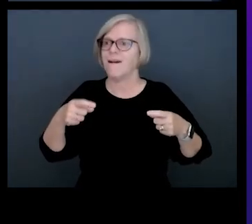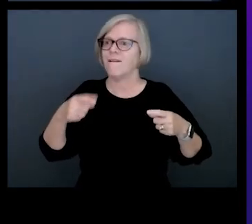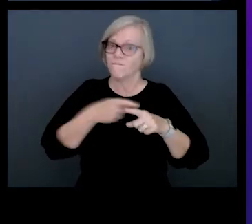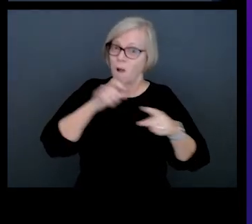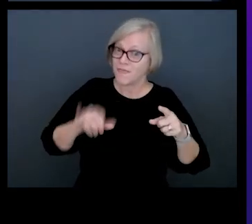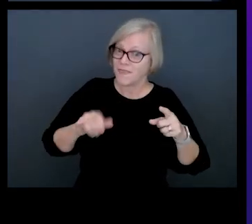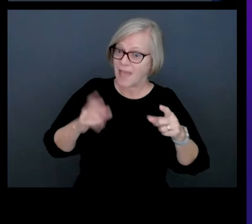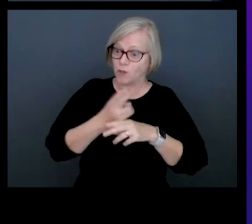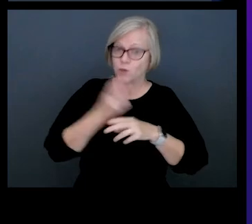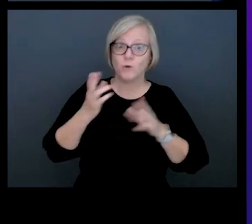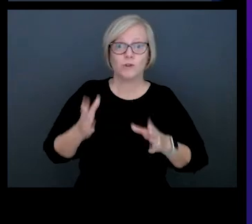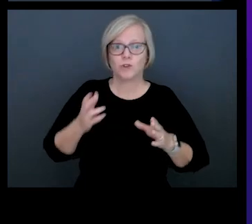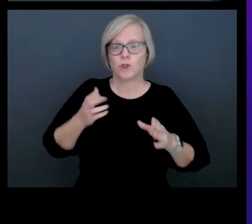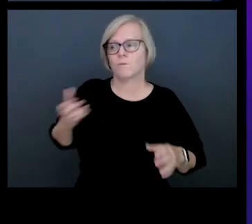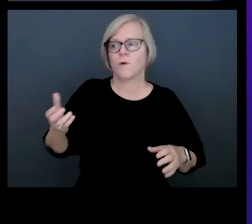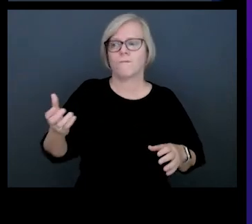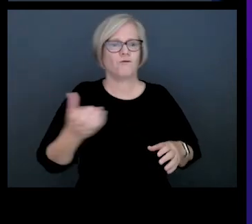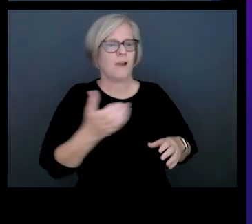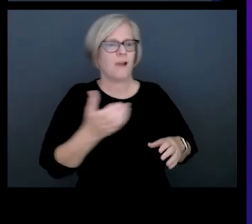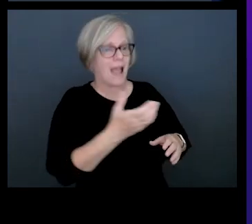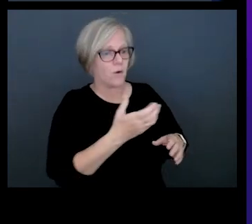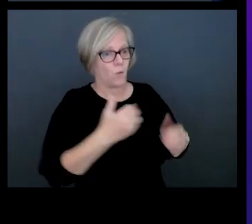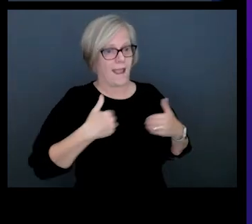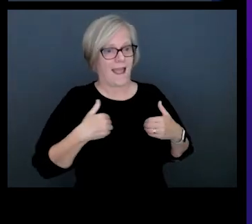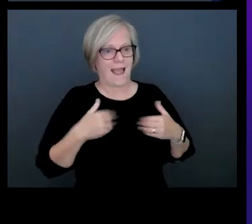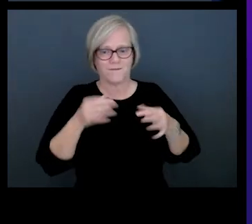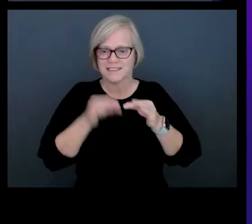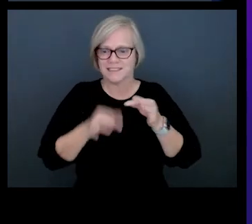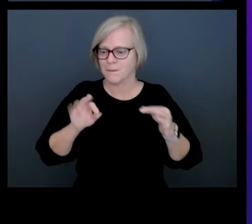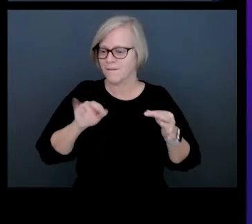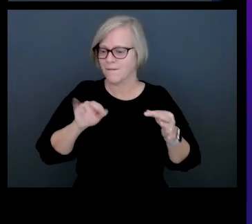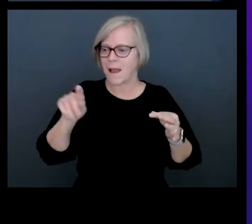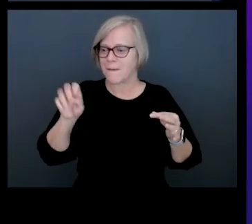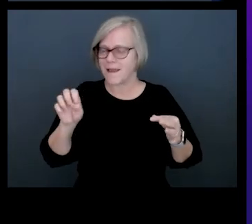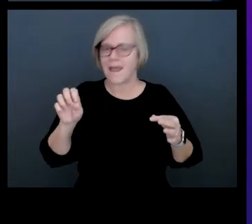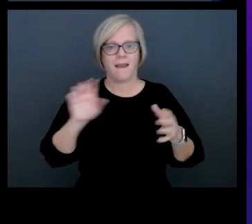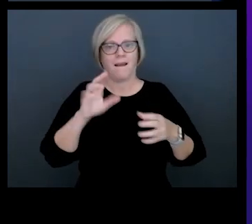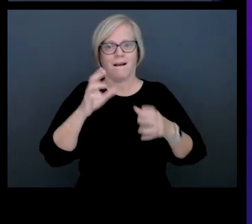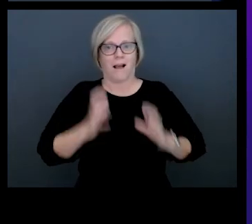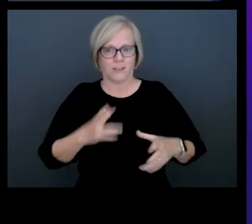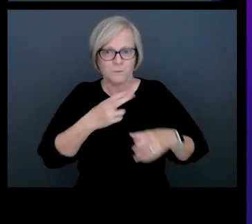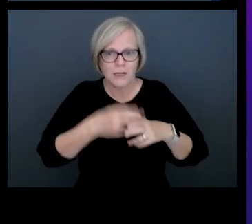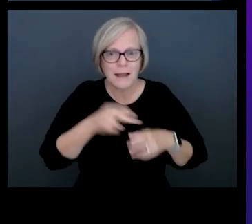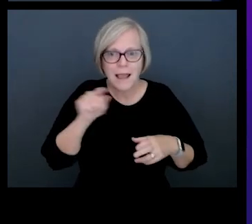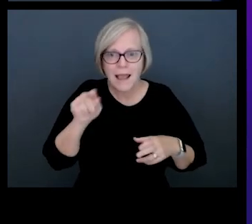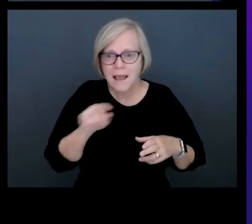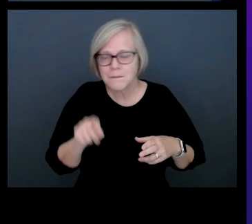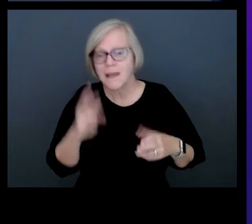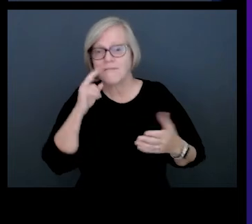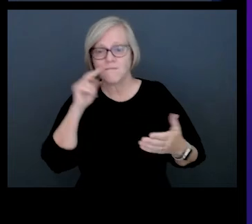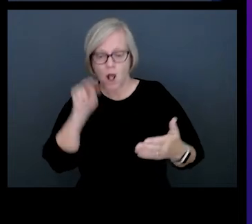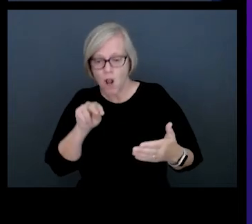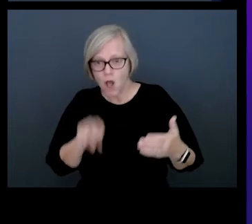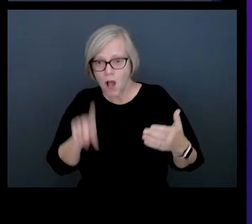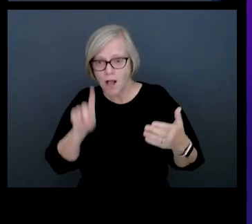We have a simple frappe coming over. It has the customer's name. If I check my database and refresh this,